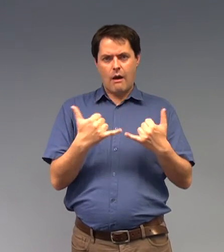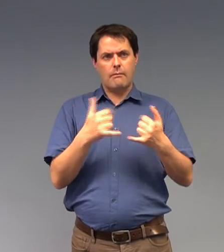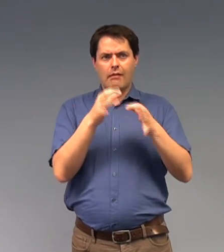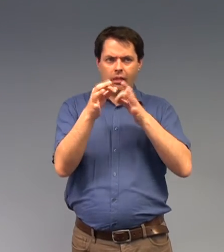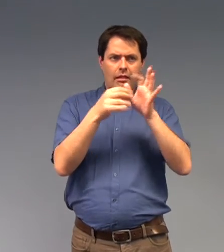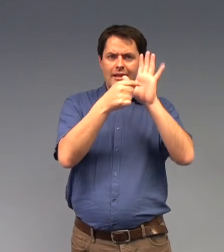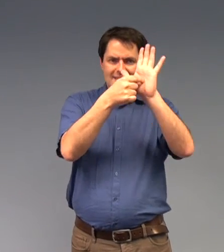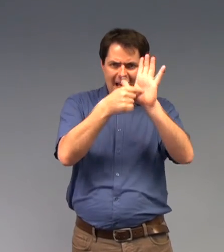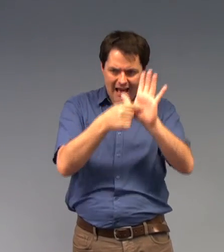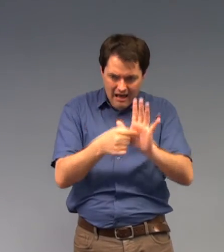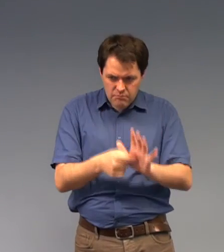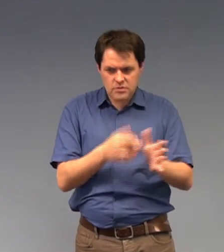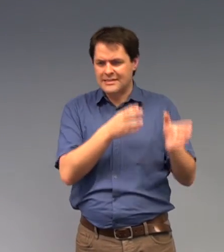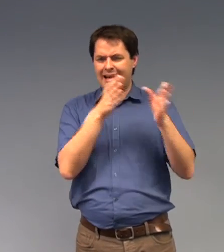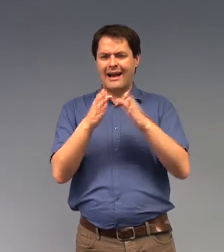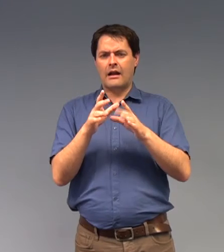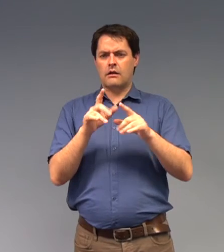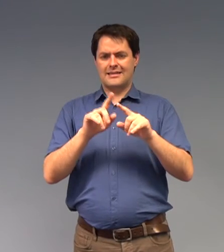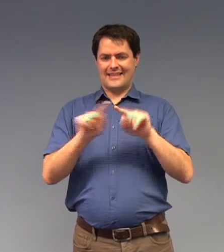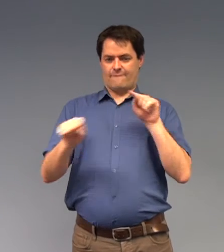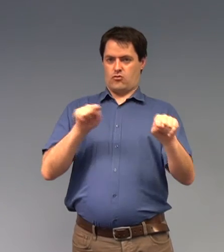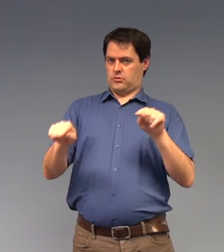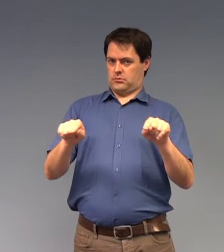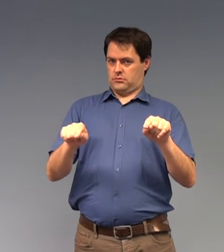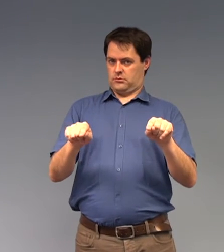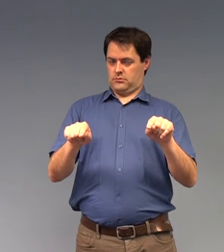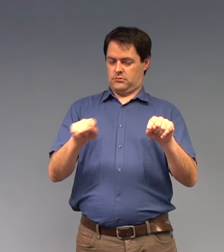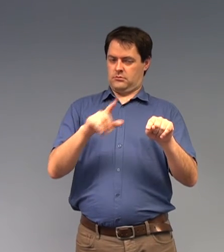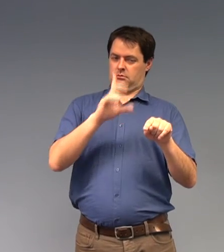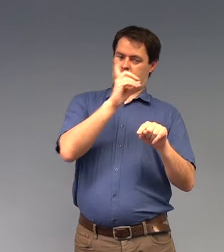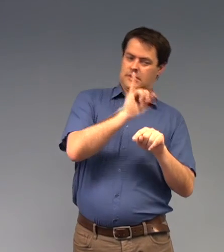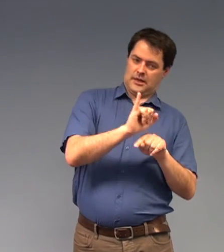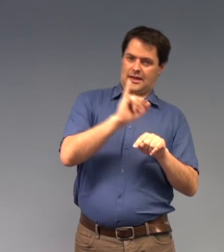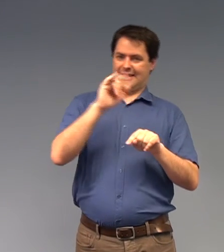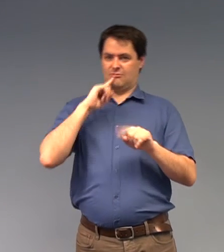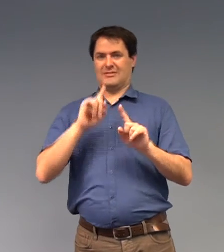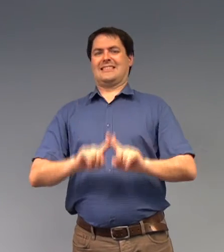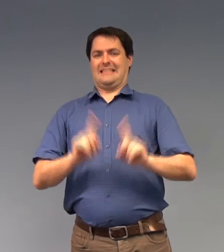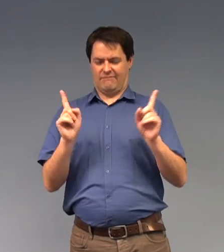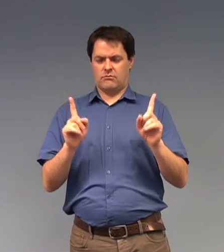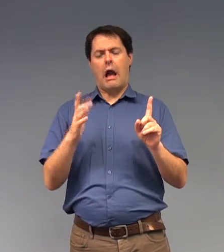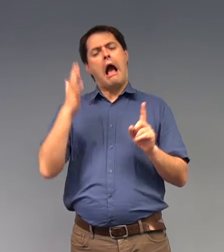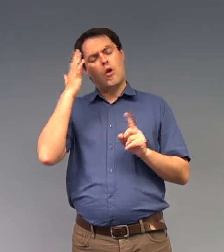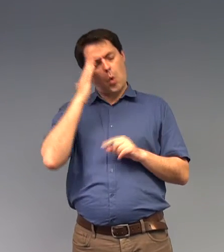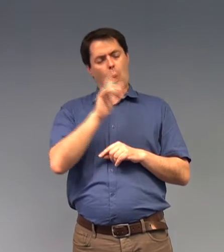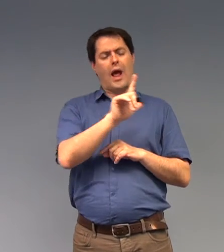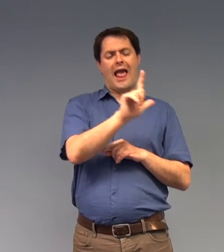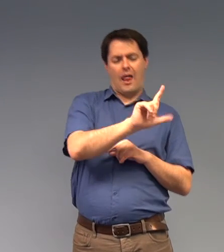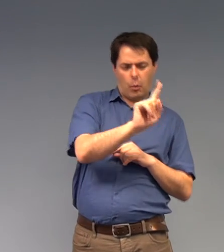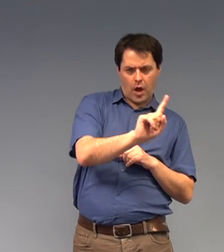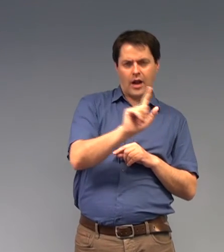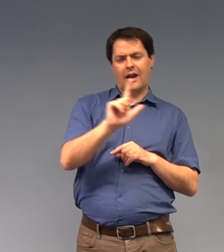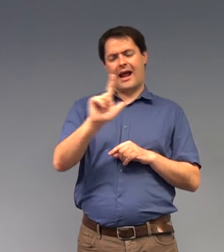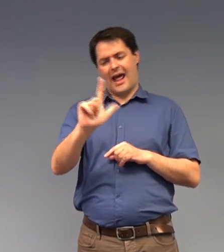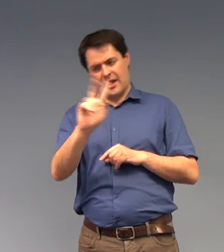I've described the context of DIs who perhaps have grown up in the community and had those experiences.